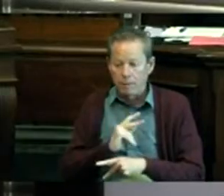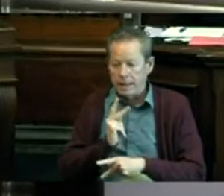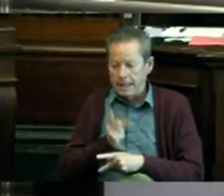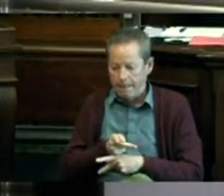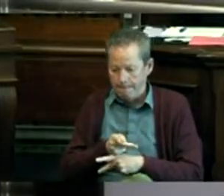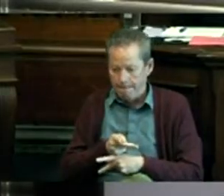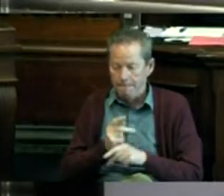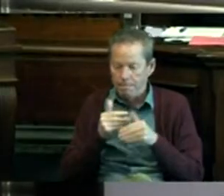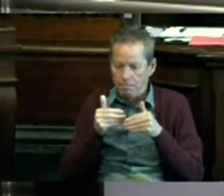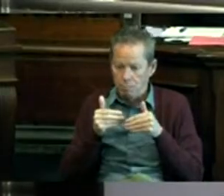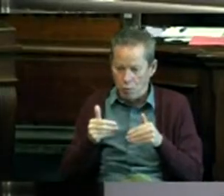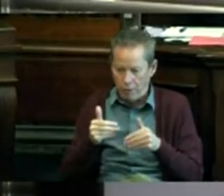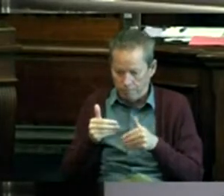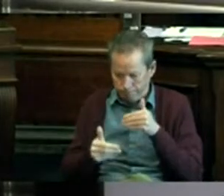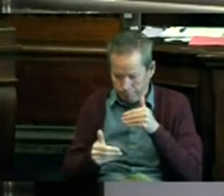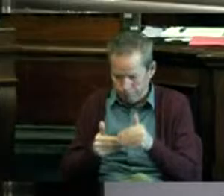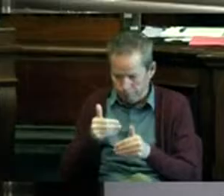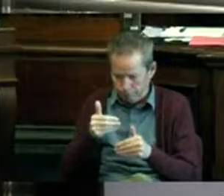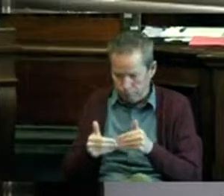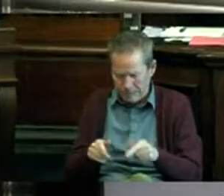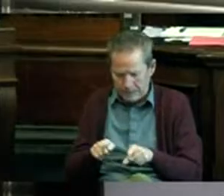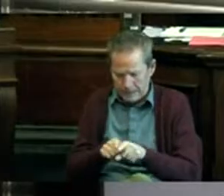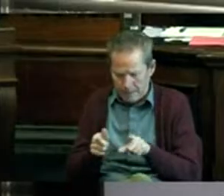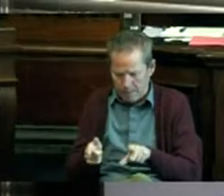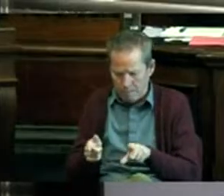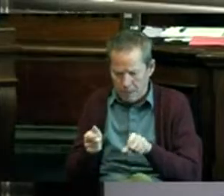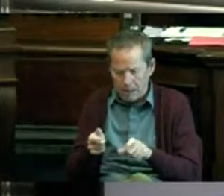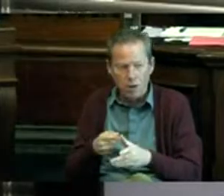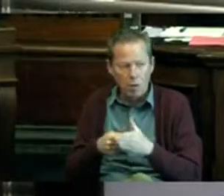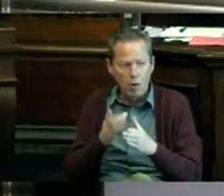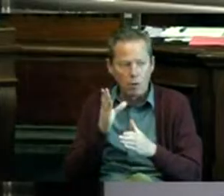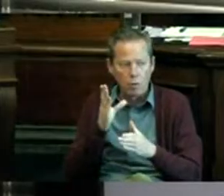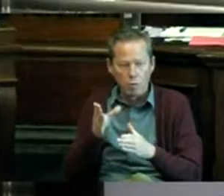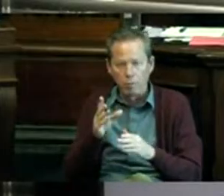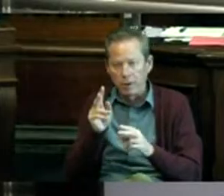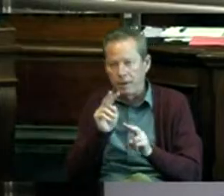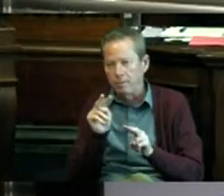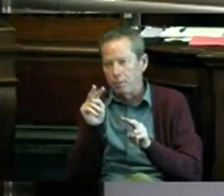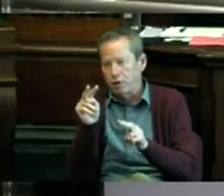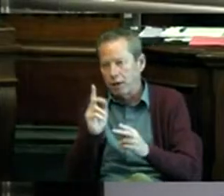projections. Just as an example,